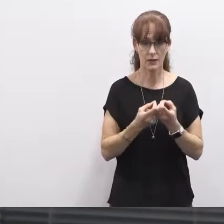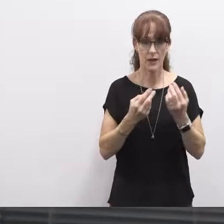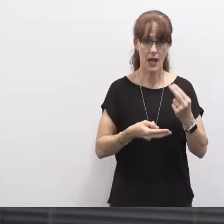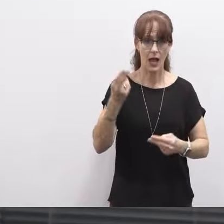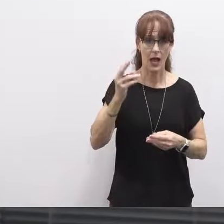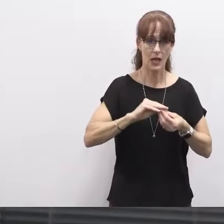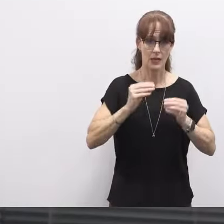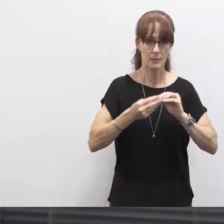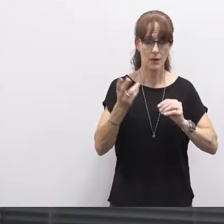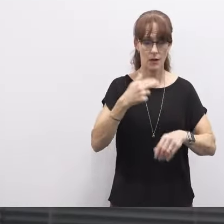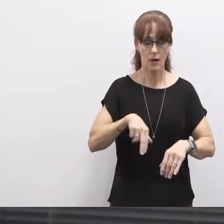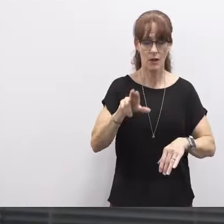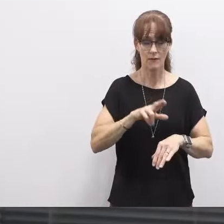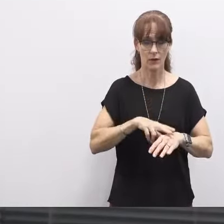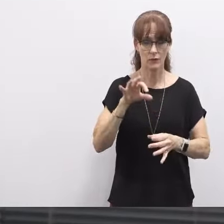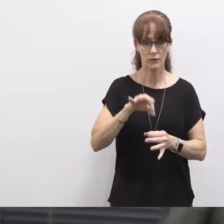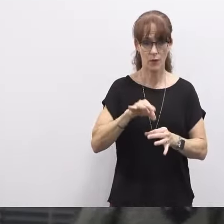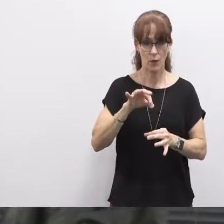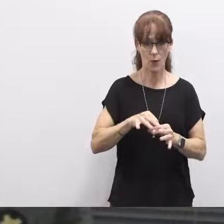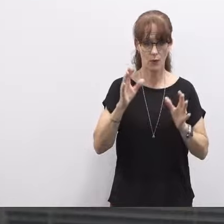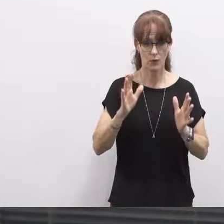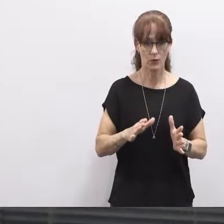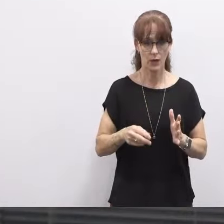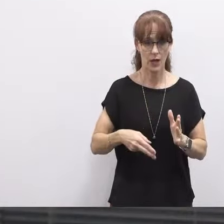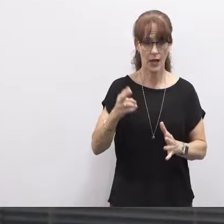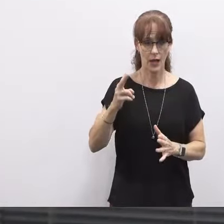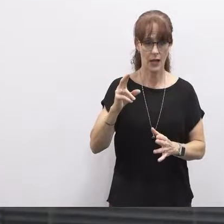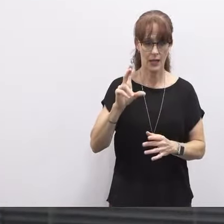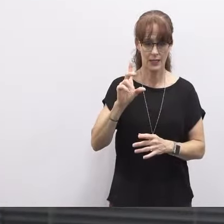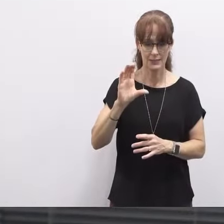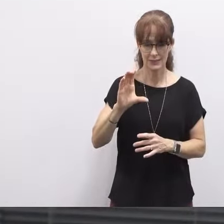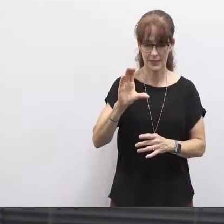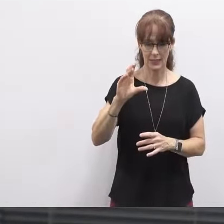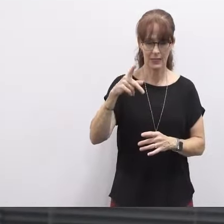because of course voters, there's a higher CVAP number in certain districts like in District 1,